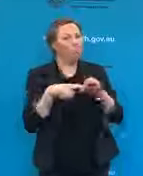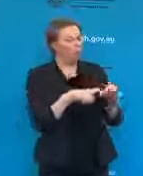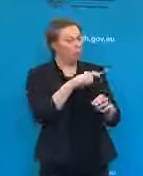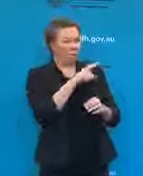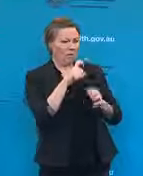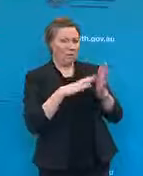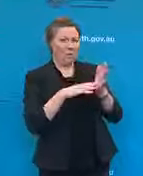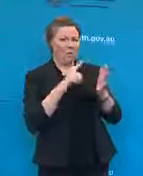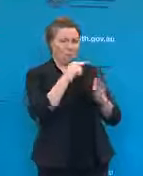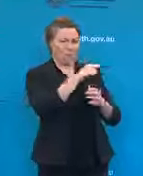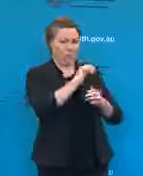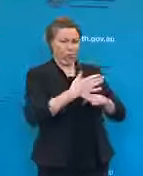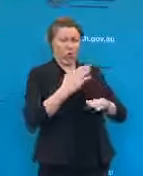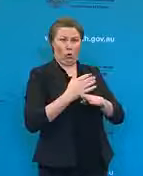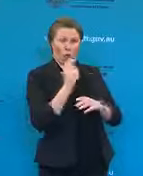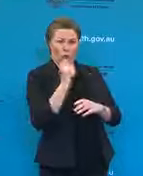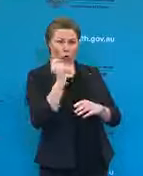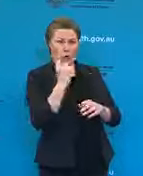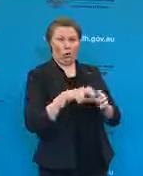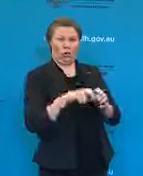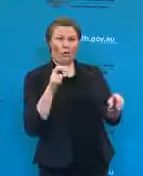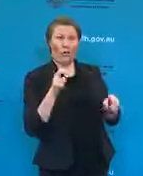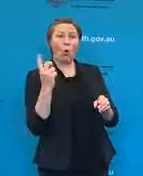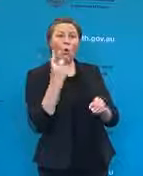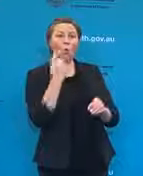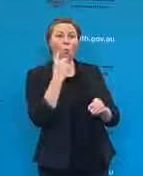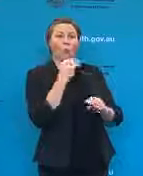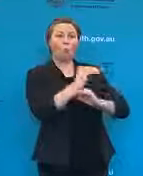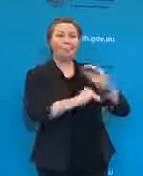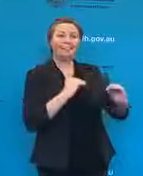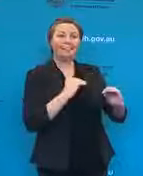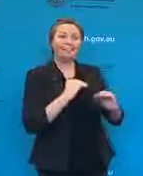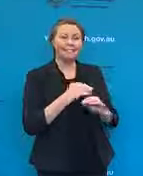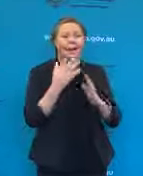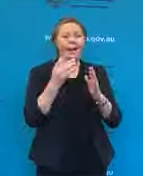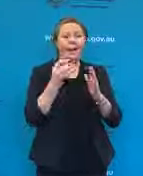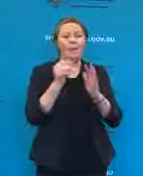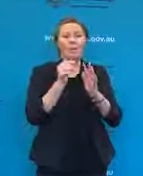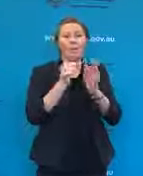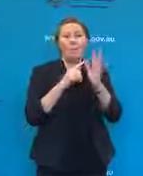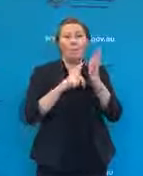Professor Paul Kelly will be acting CMO from the end of this week